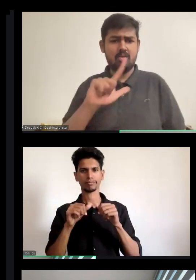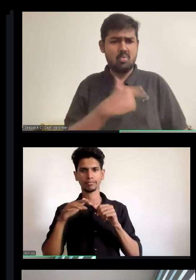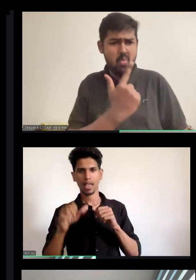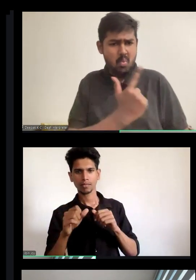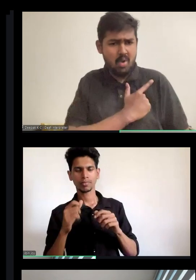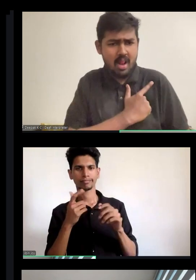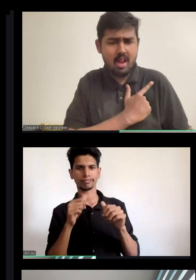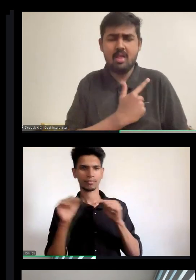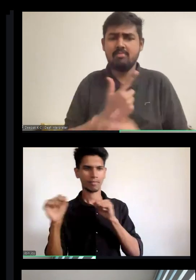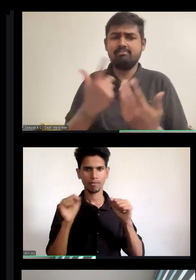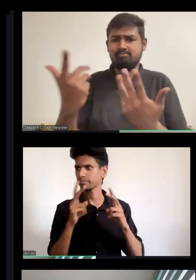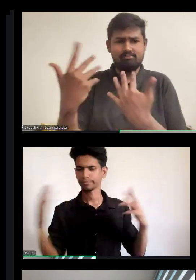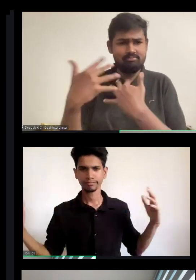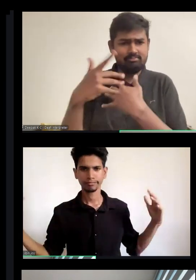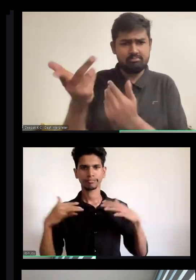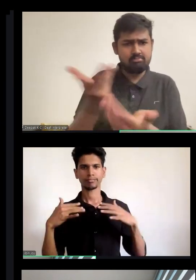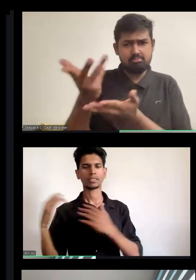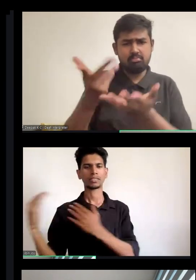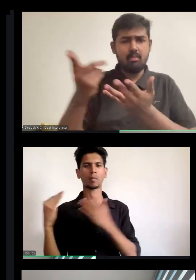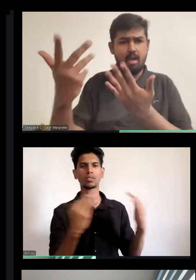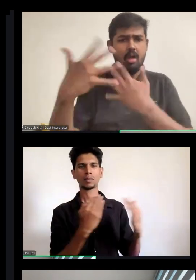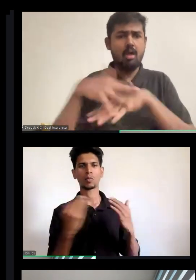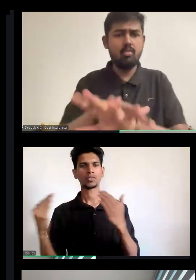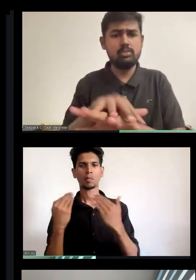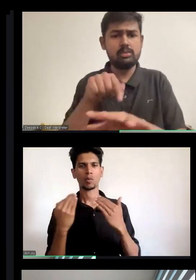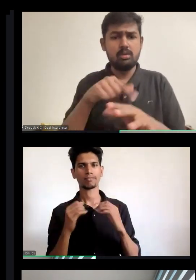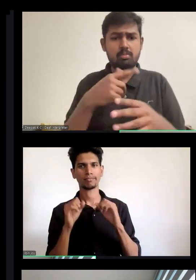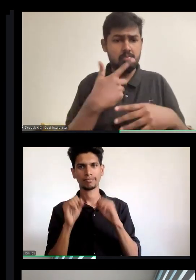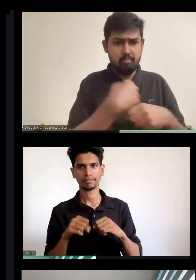But then, what exactly? What exactly is shift up?